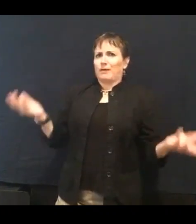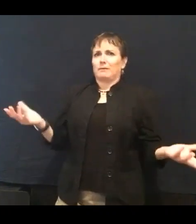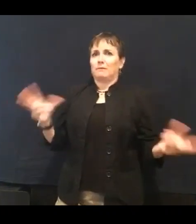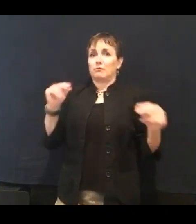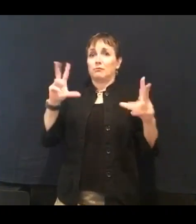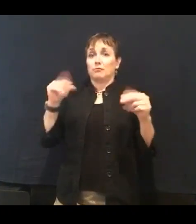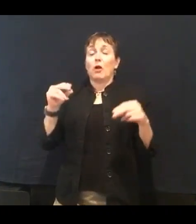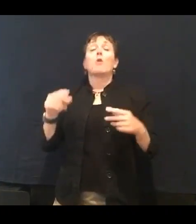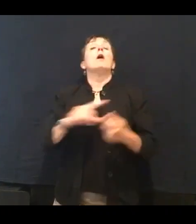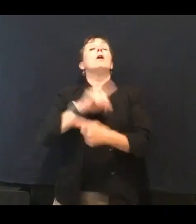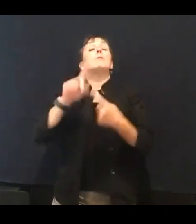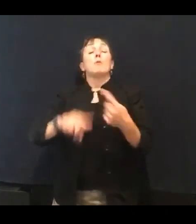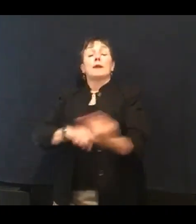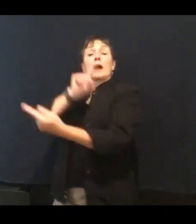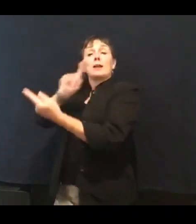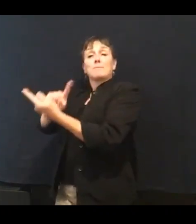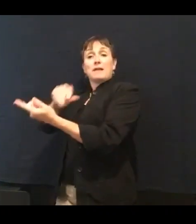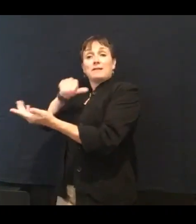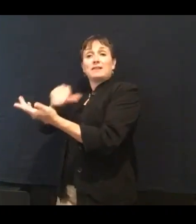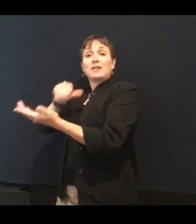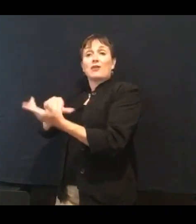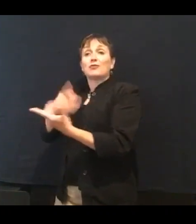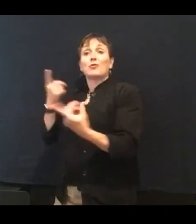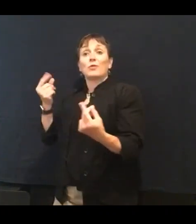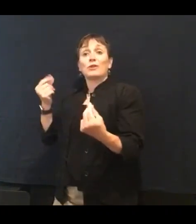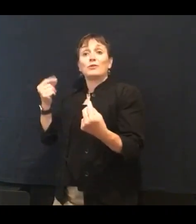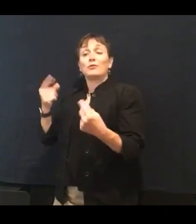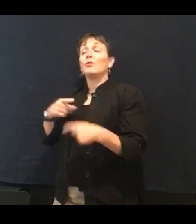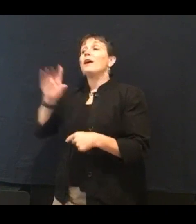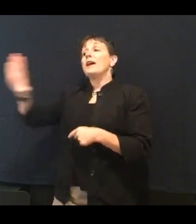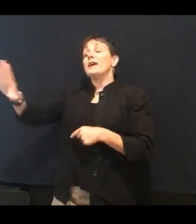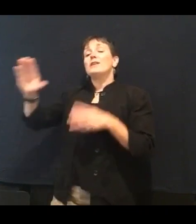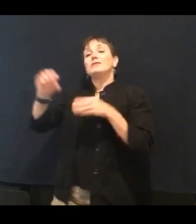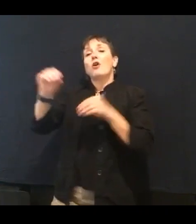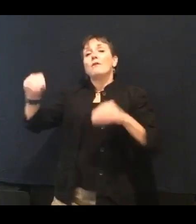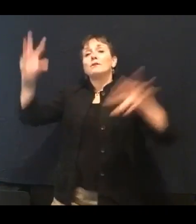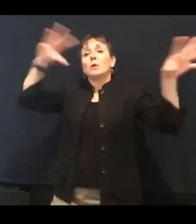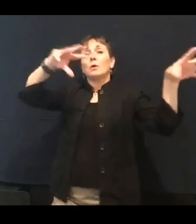During this meeting, Dr. Berson turned off the lights in his office and when I was the only person